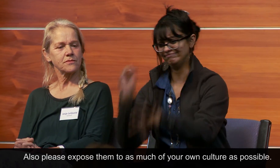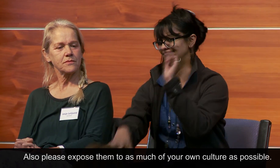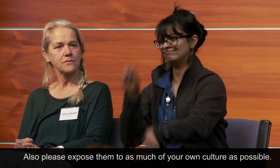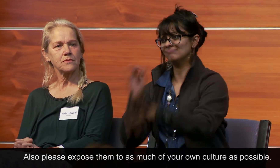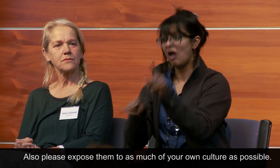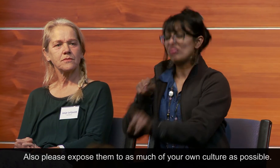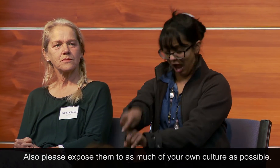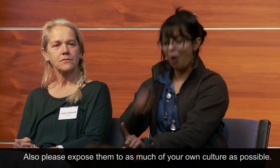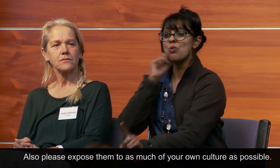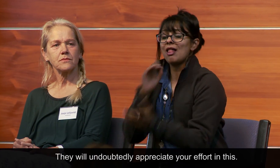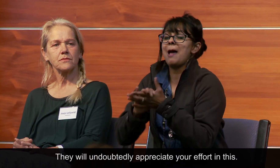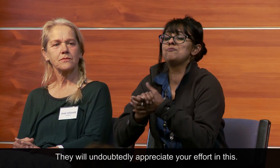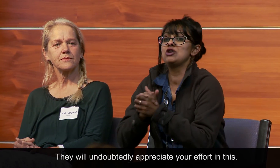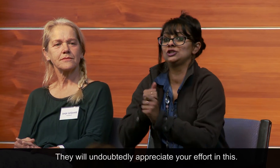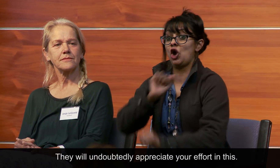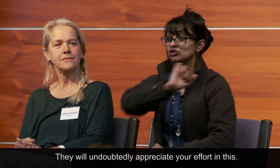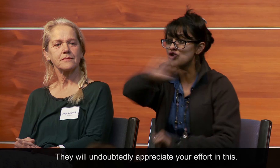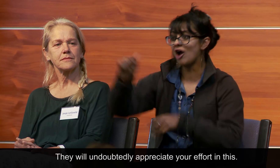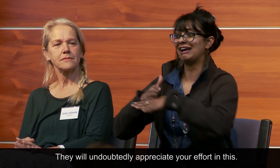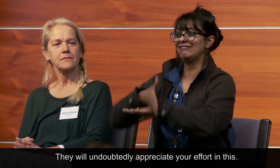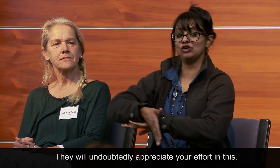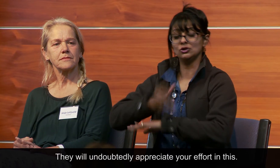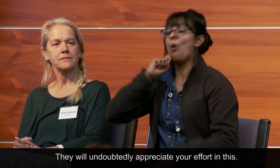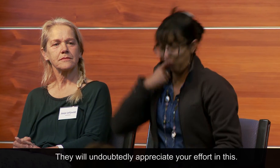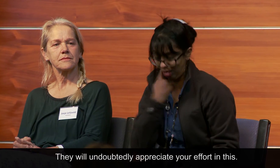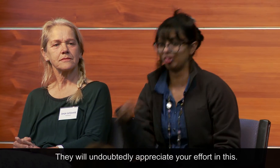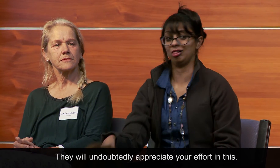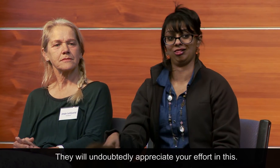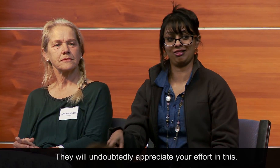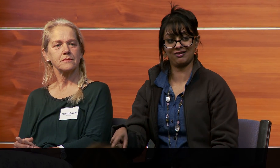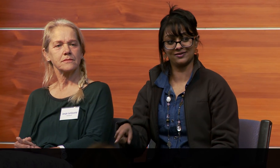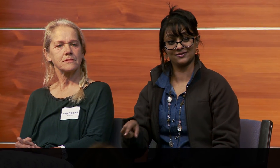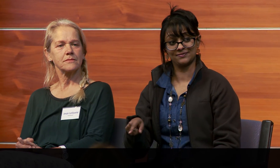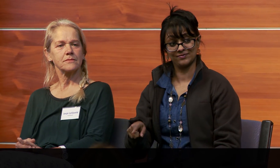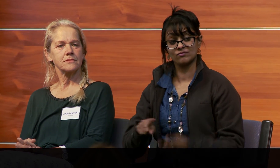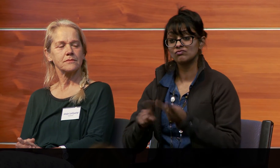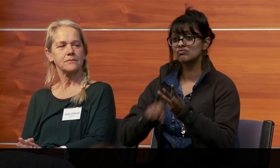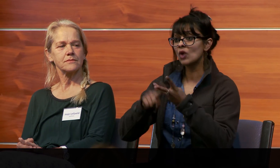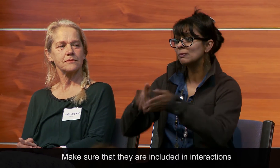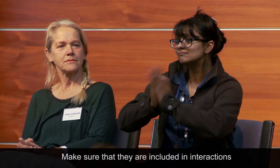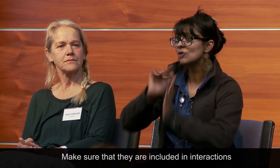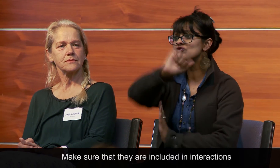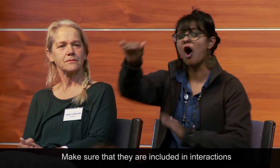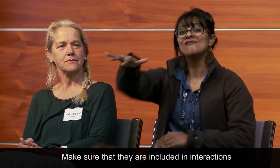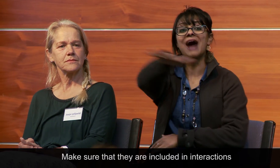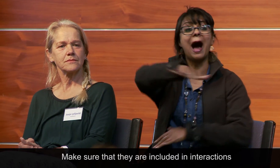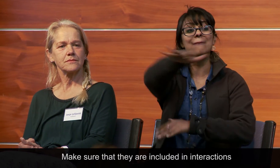own culture as possible. They will undoubtedly appreciate your effort in this. Make sure